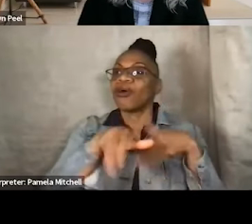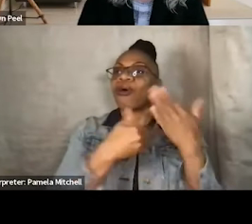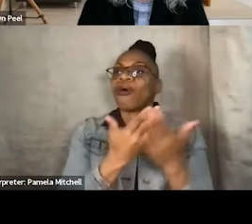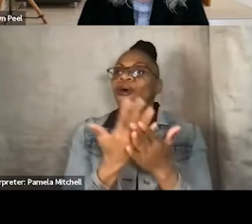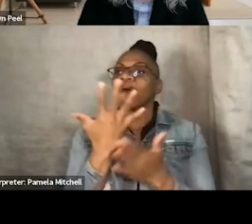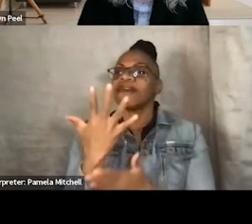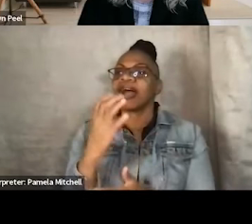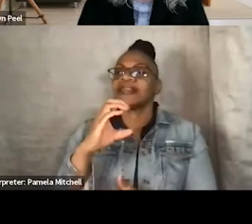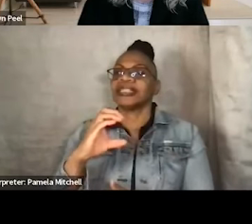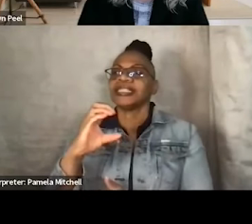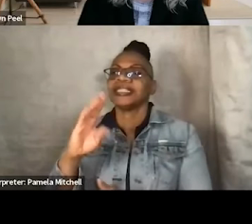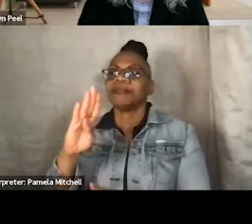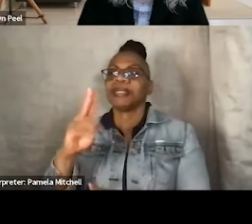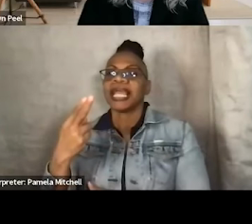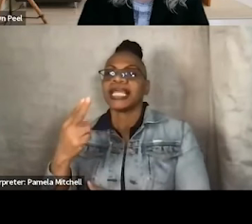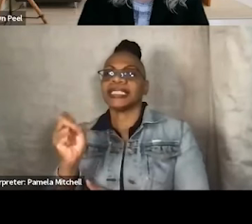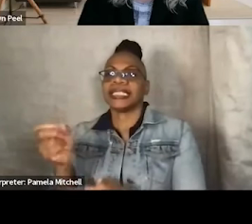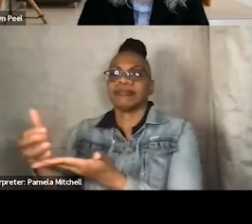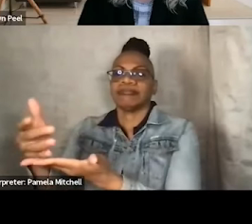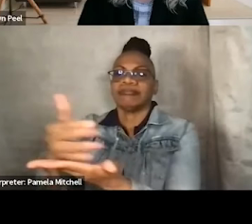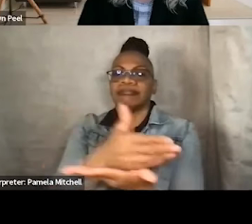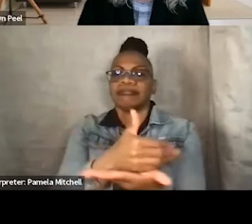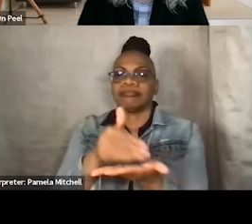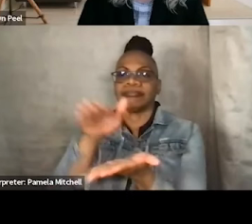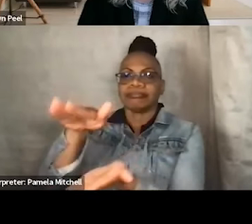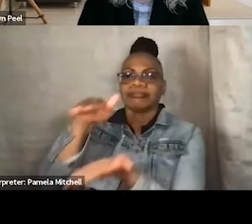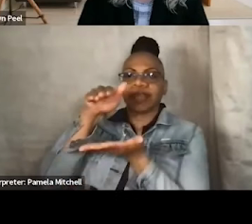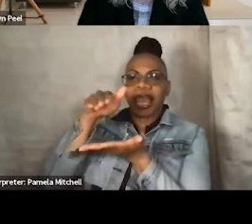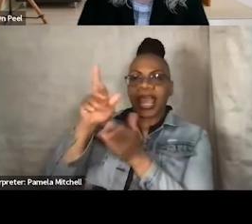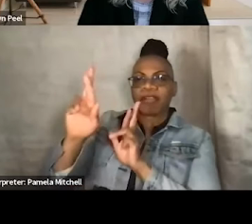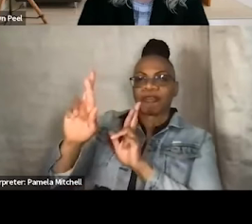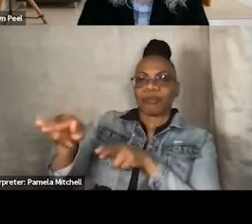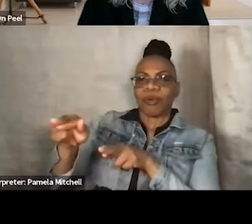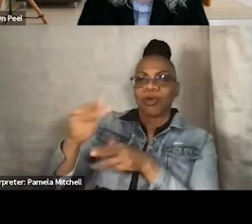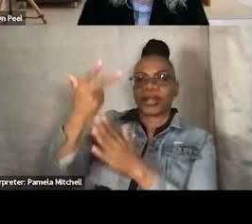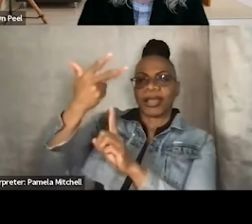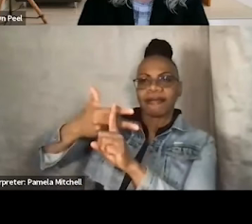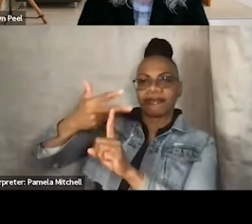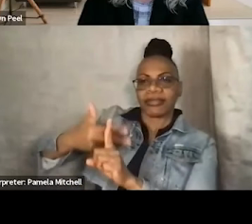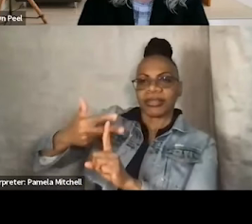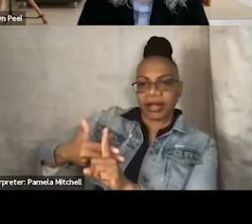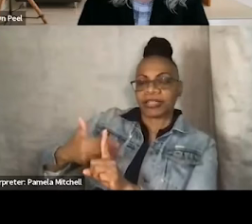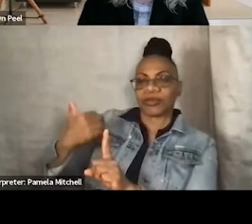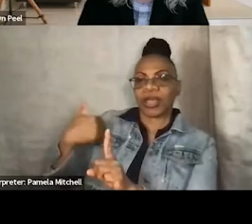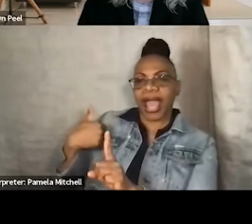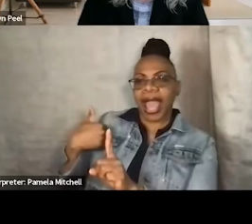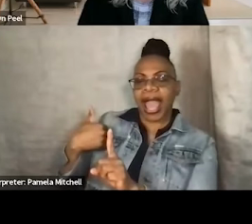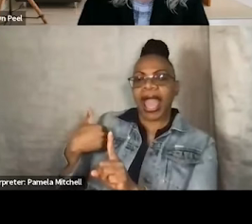are collecting and reporting out to us quarterly. We have a project evaluator that compiles that data